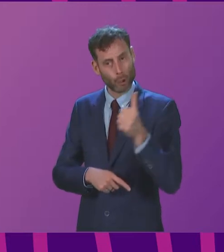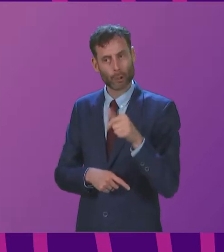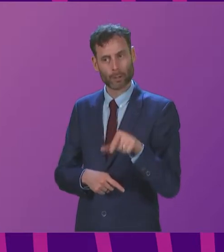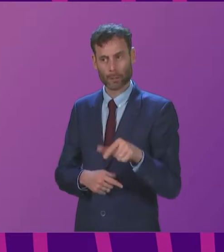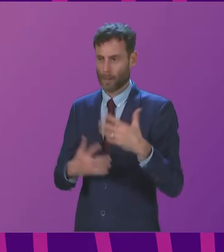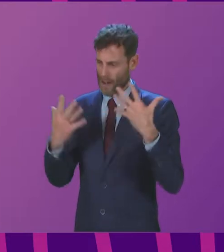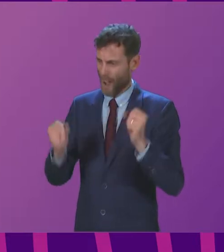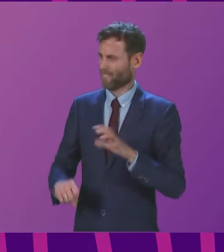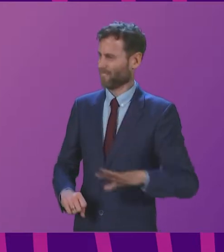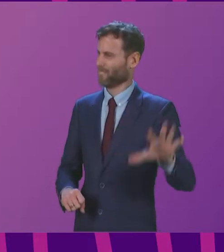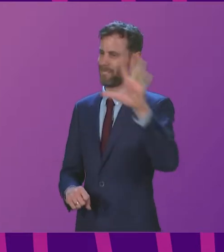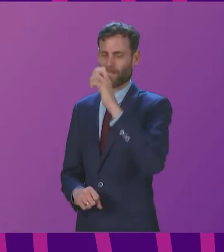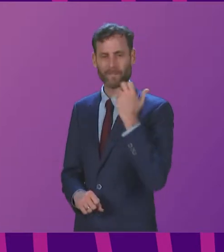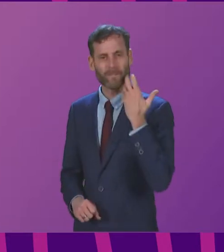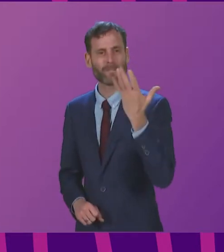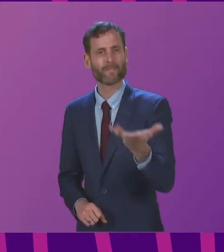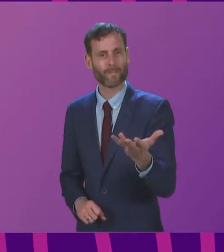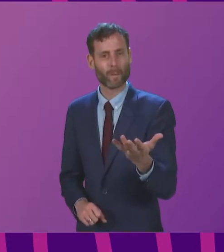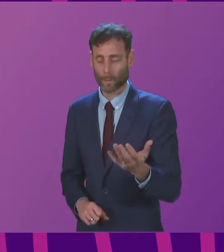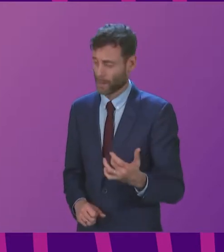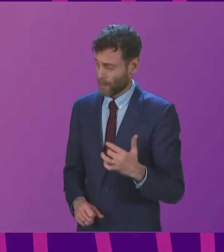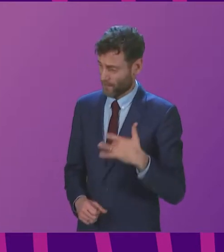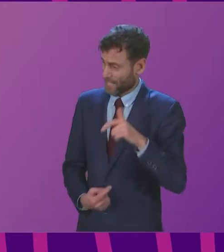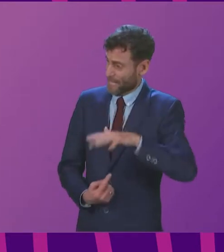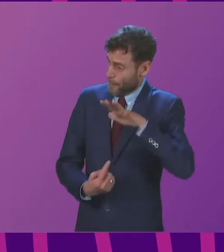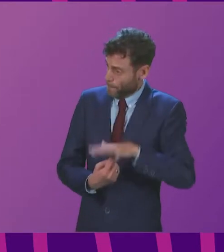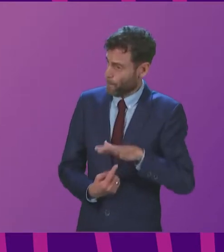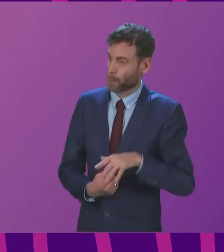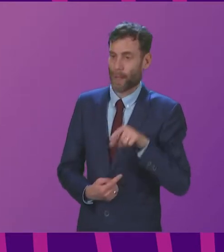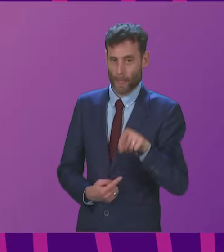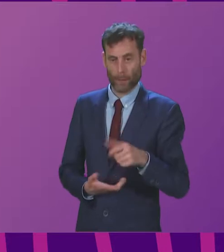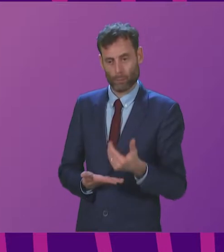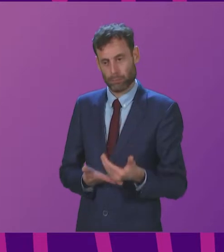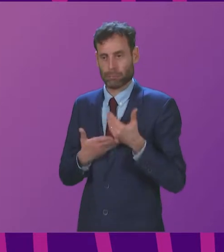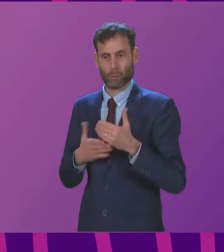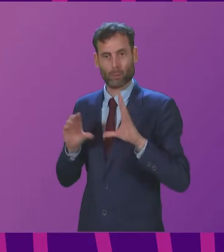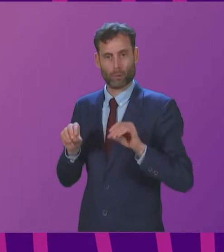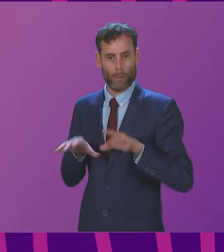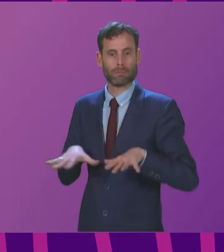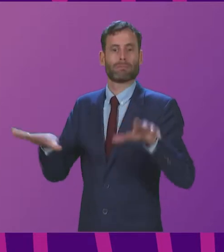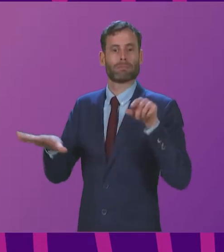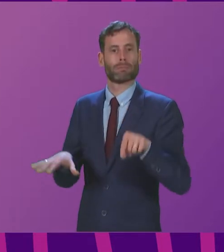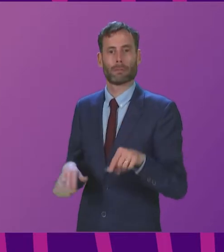not following the policy of mass testing that we need to deliver a robust response to the pandemic.